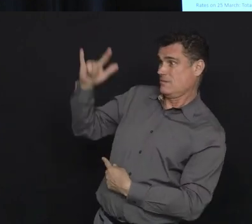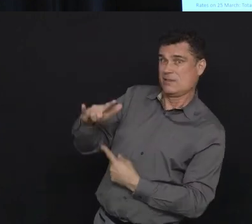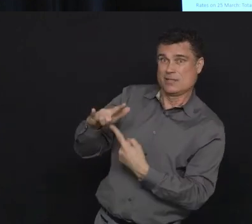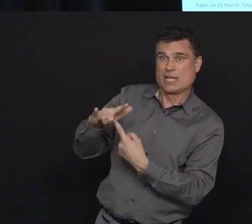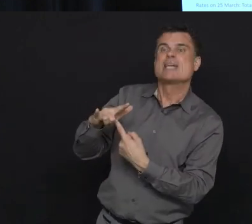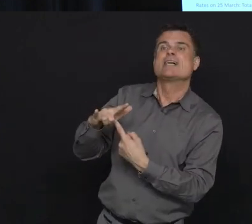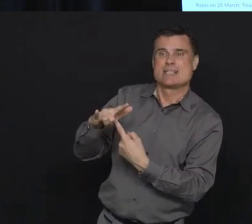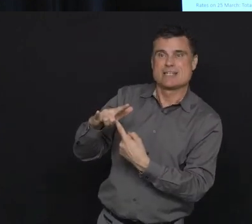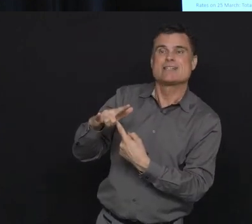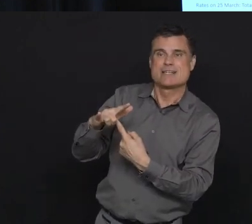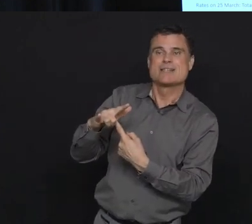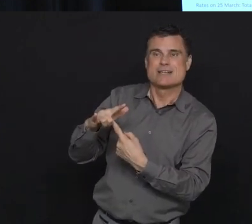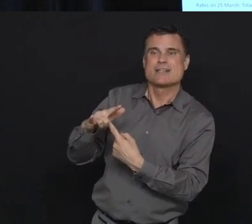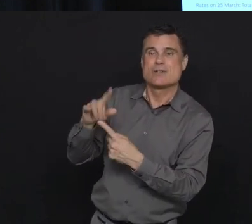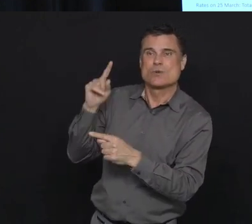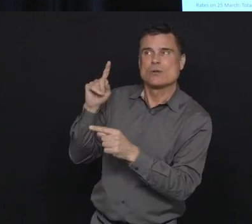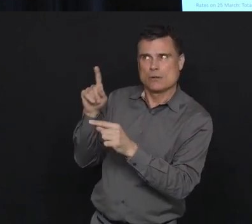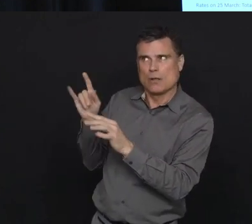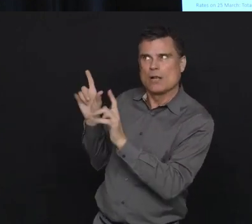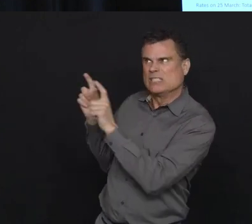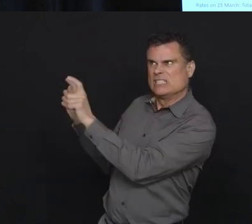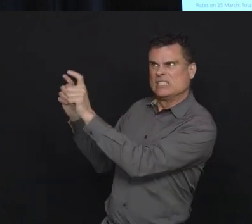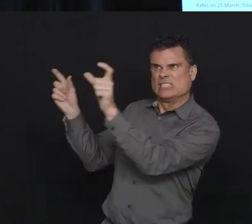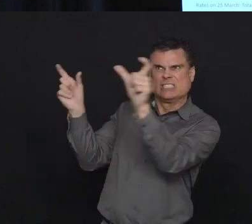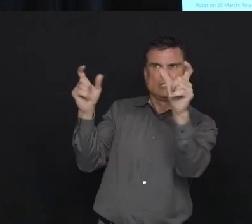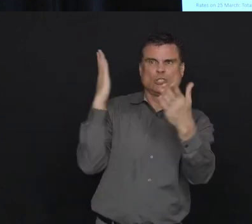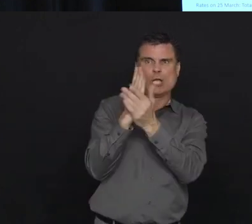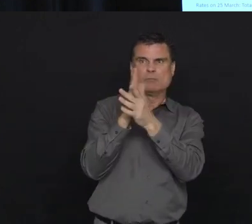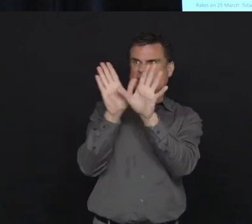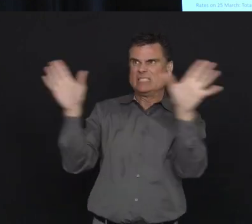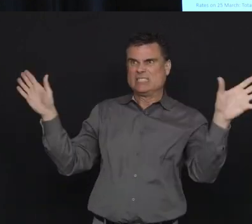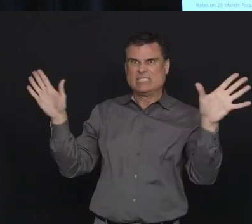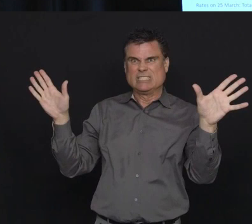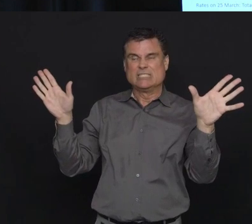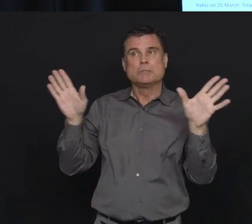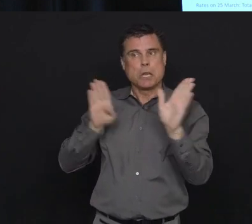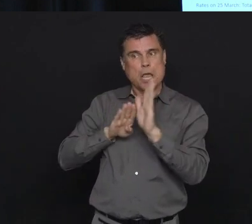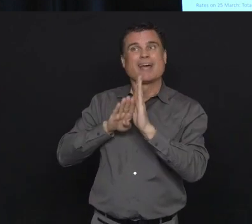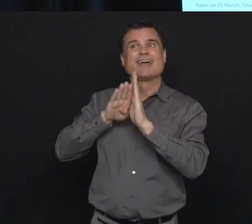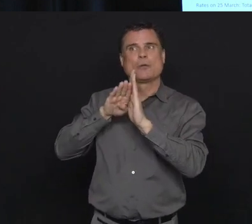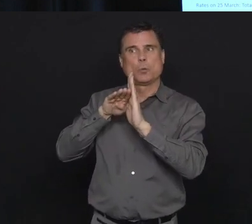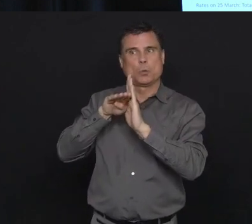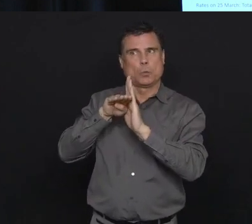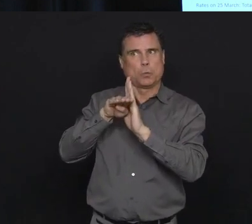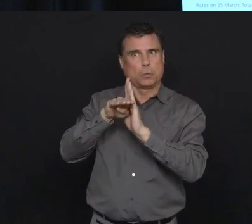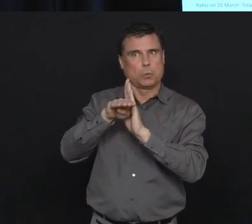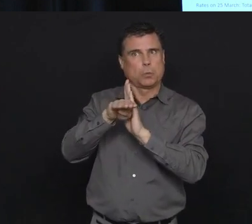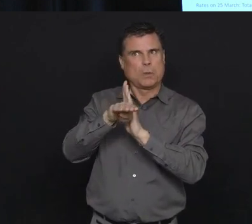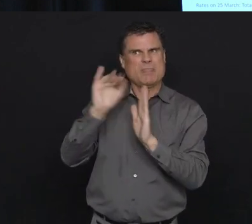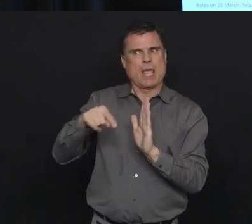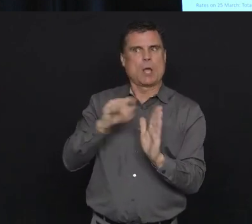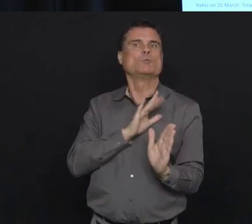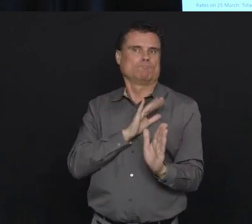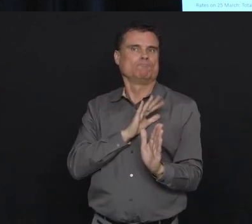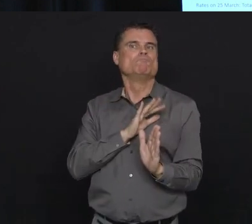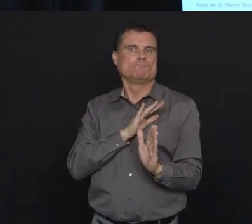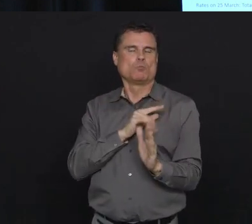That made a difference in our trajectory as well. That is the part that I'm going to be watching very, very carefully over the next